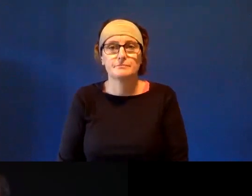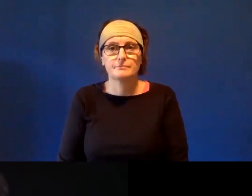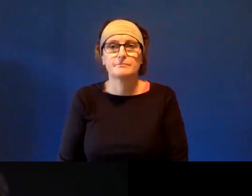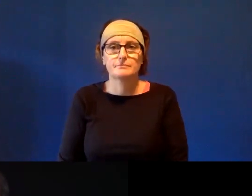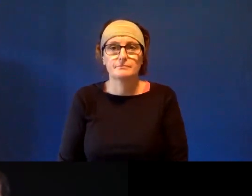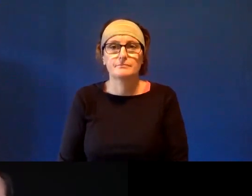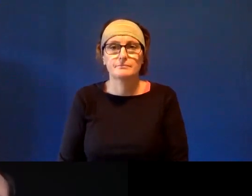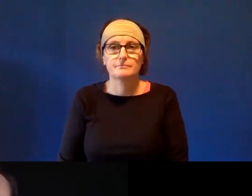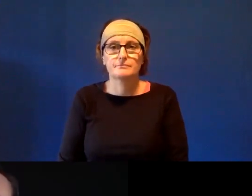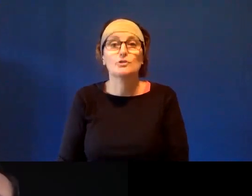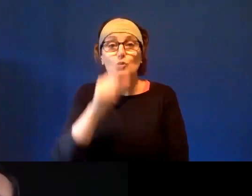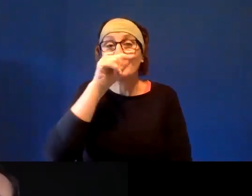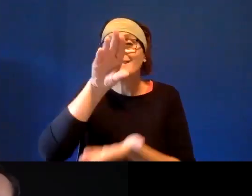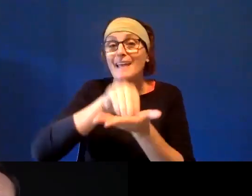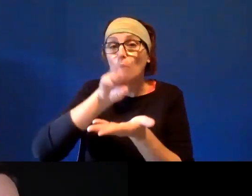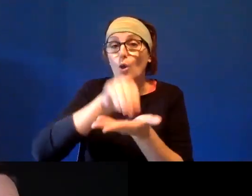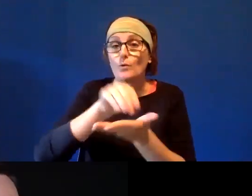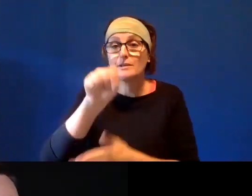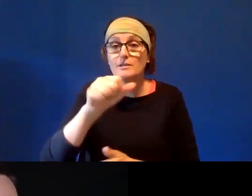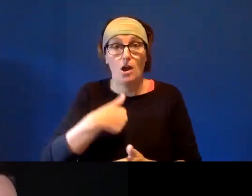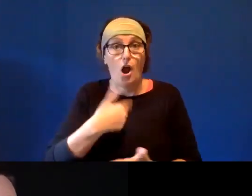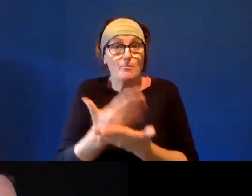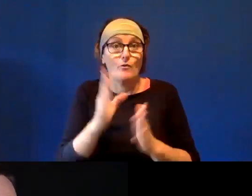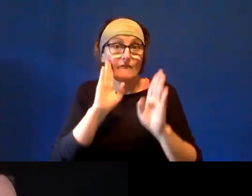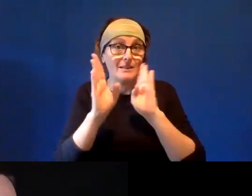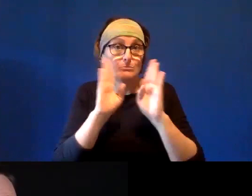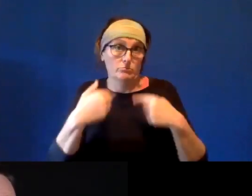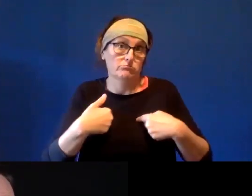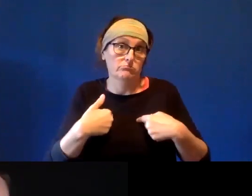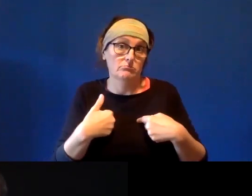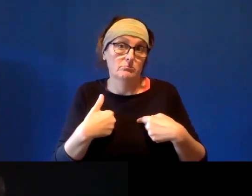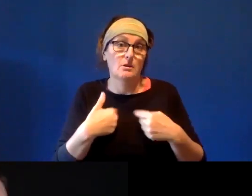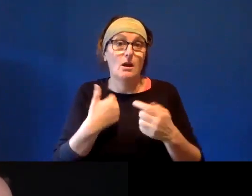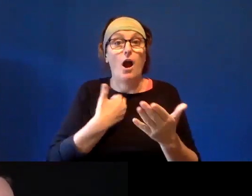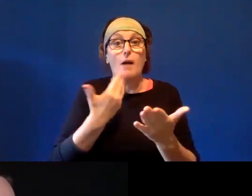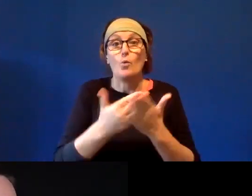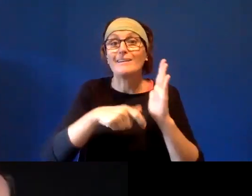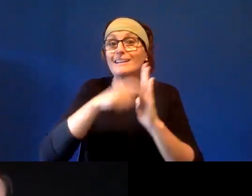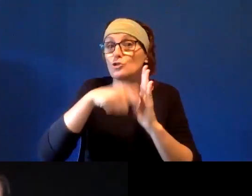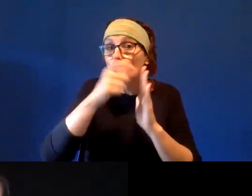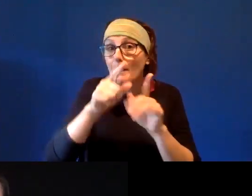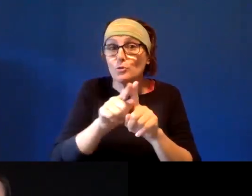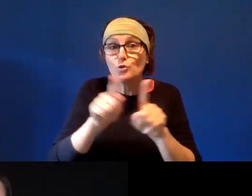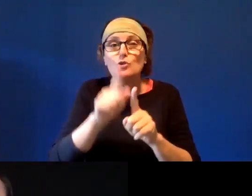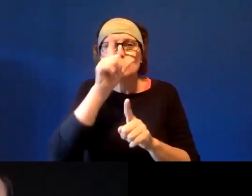I'm on Facebook and I'm on Instagram as well. So, you can find me on Facebook.